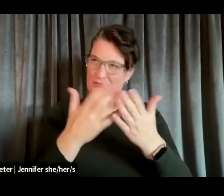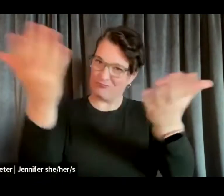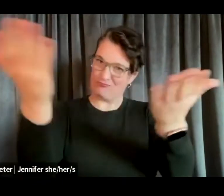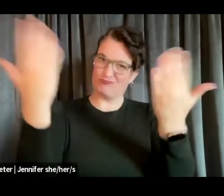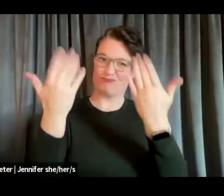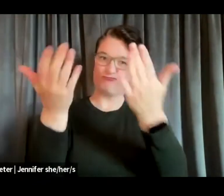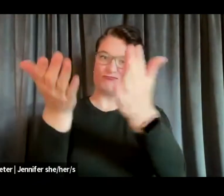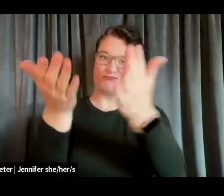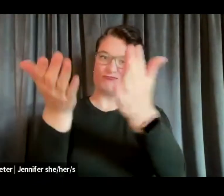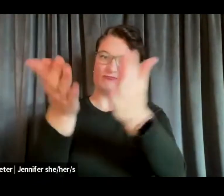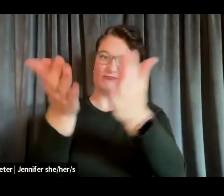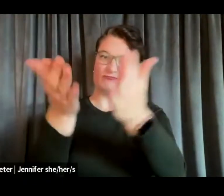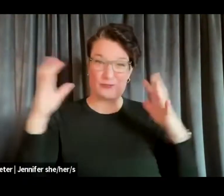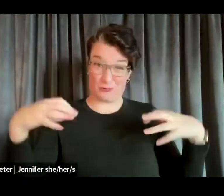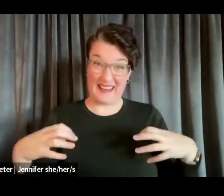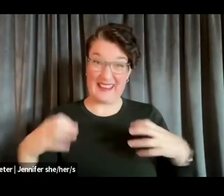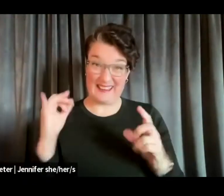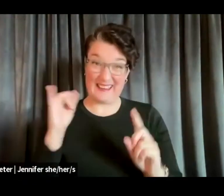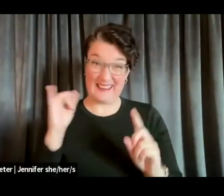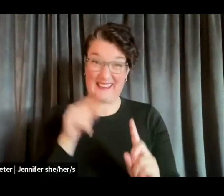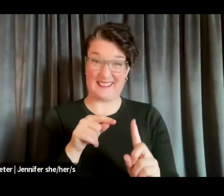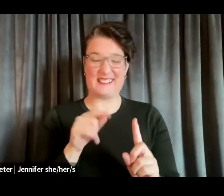yeah. Yeah. And so you give water to.